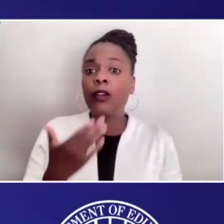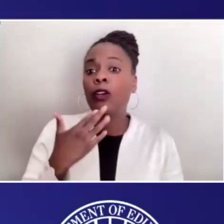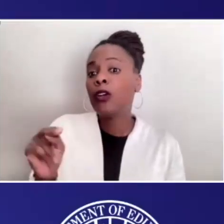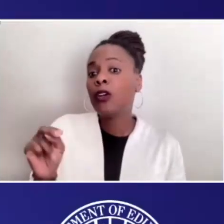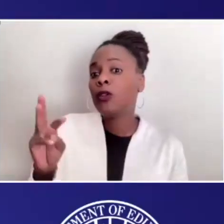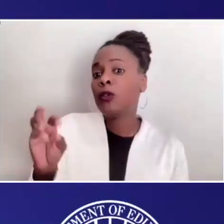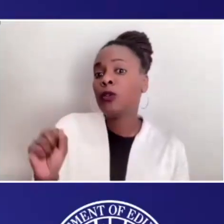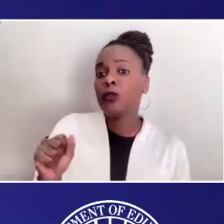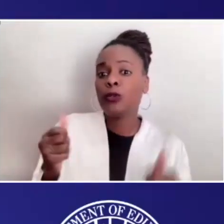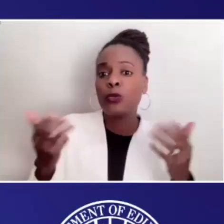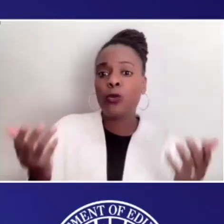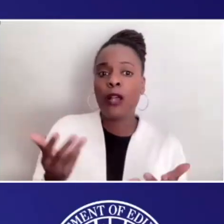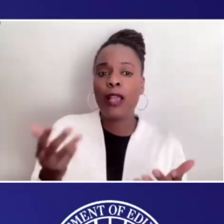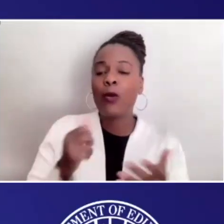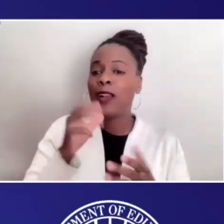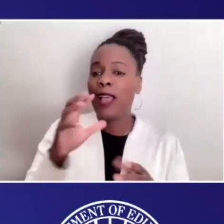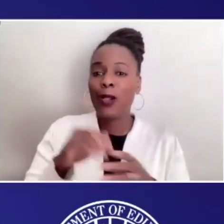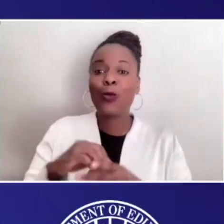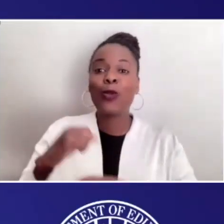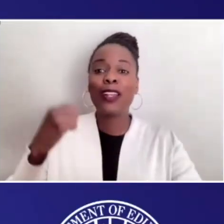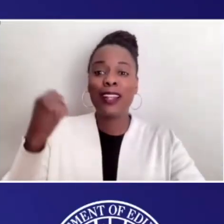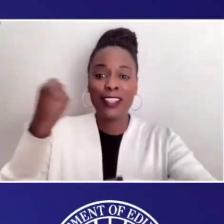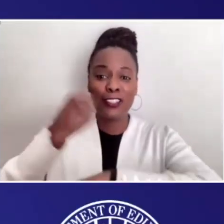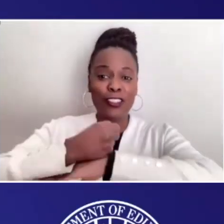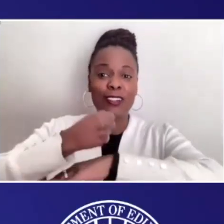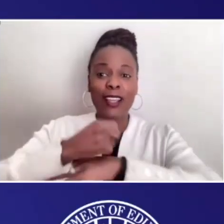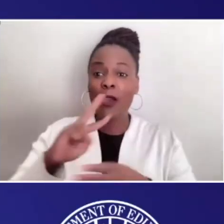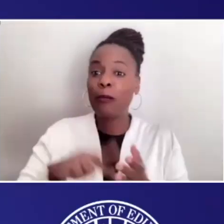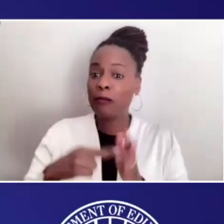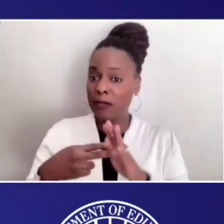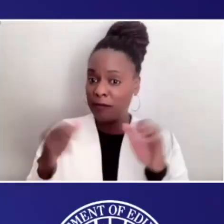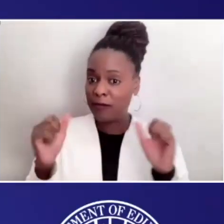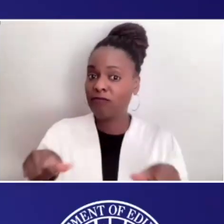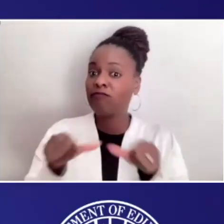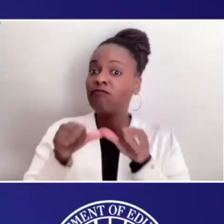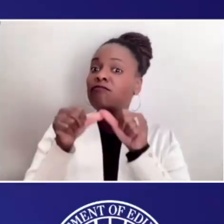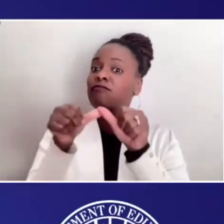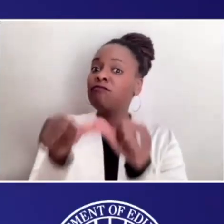part of the shutdown, so we get to continue our efforts here and see just how far we can get for them.